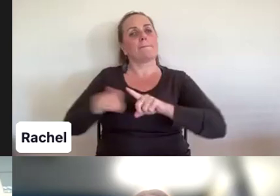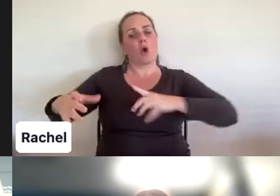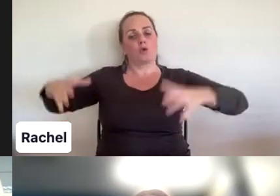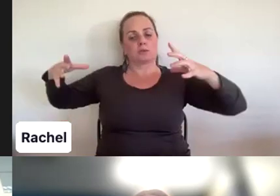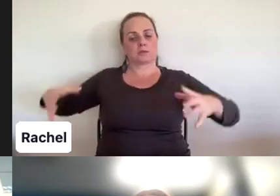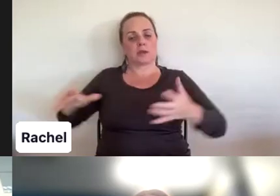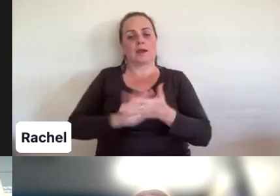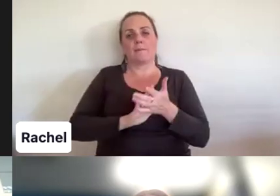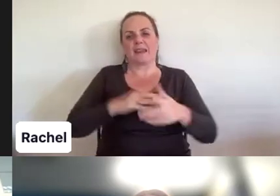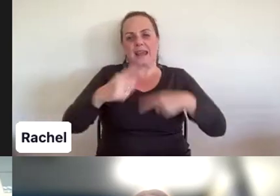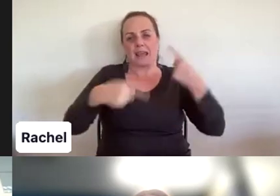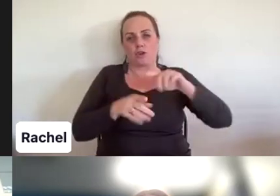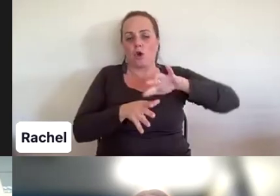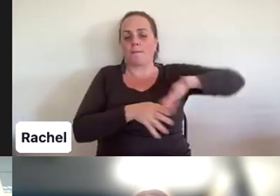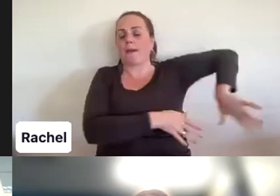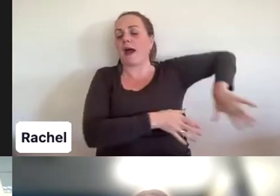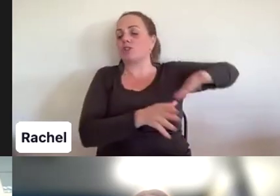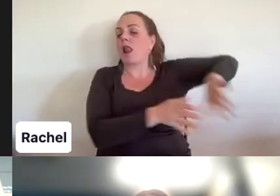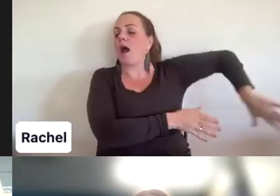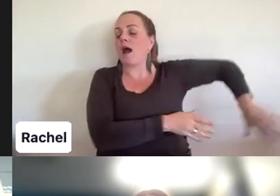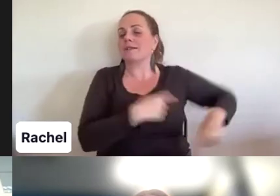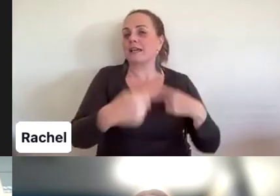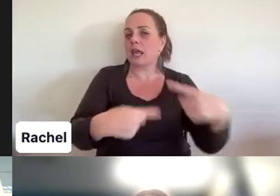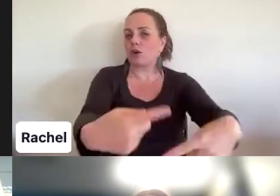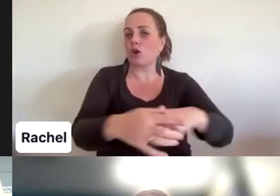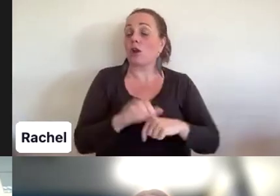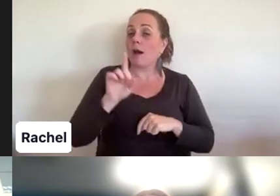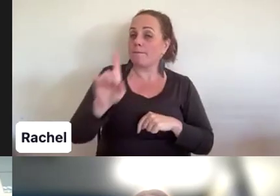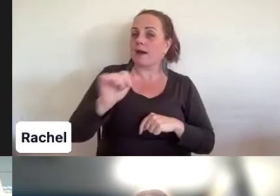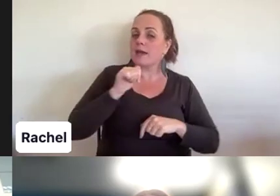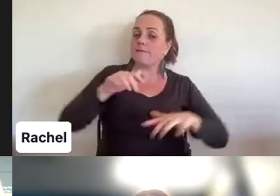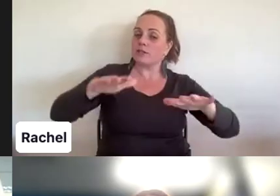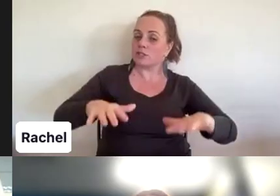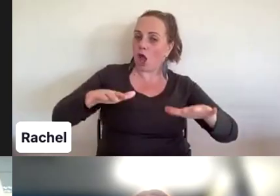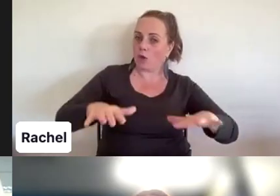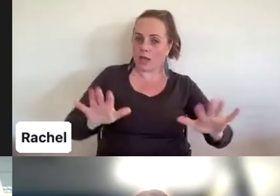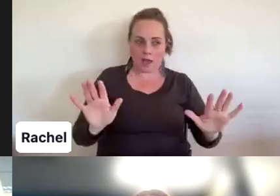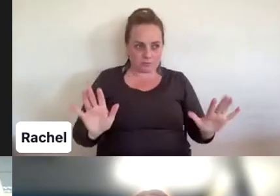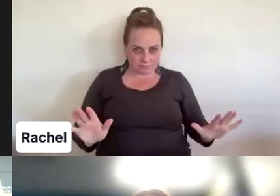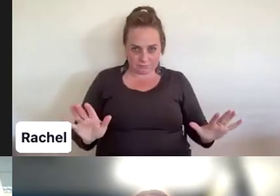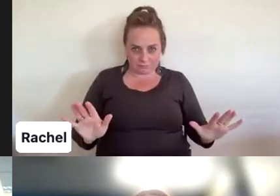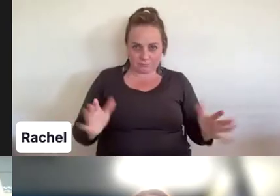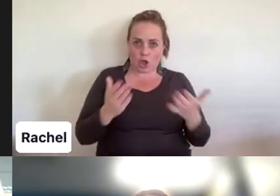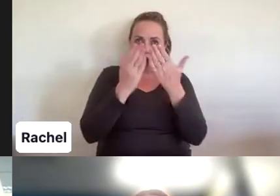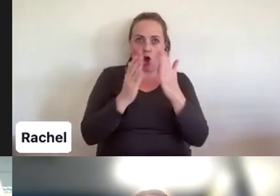efforts to give voice. When we slow down and open ourselves to questioning whether our ways